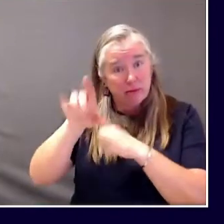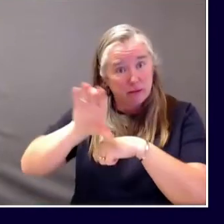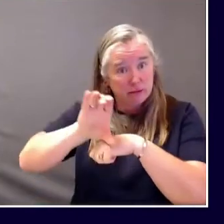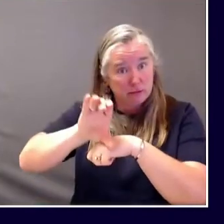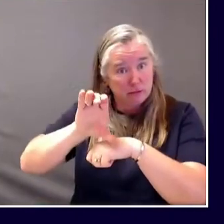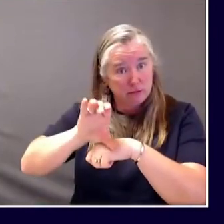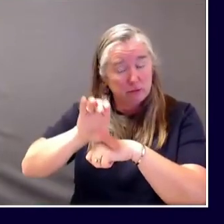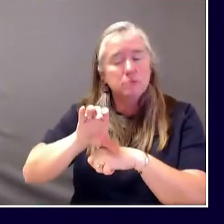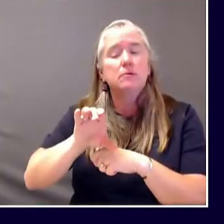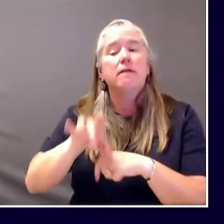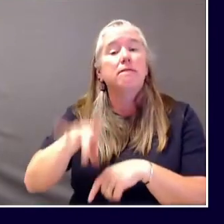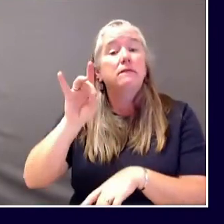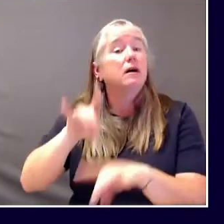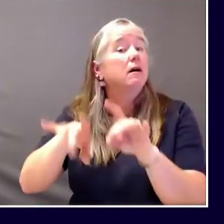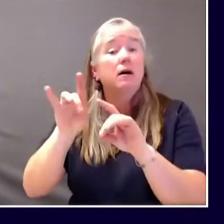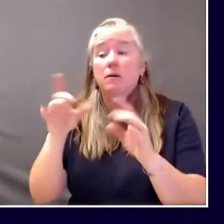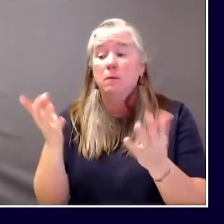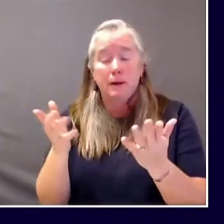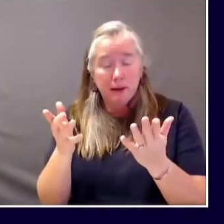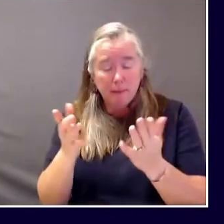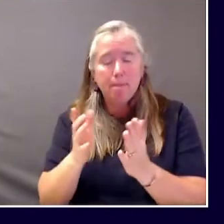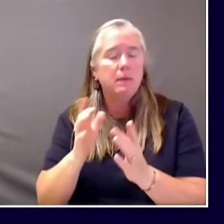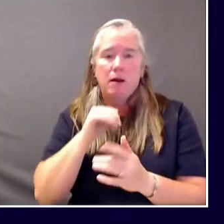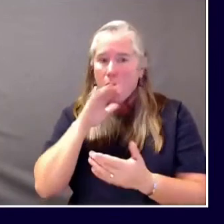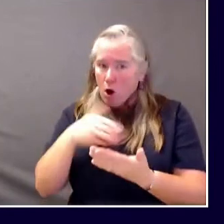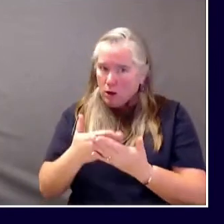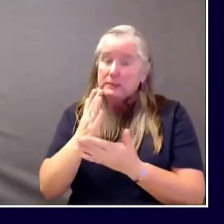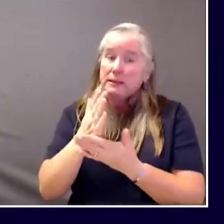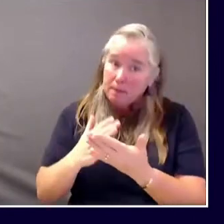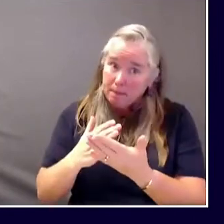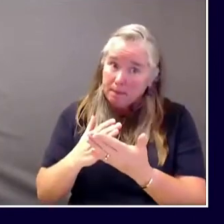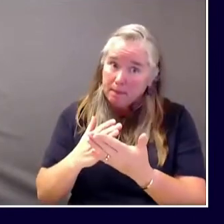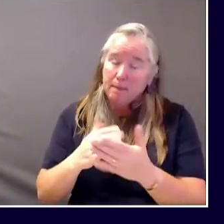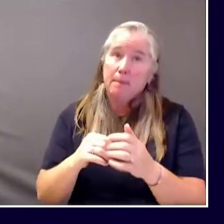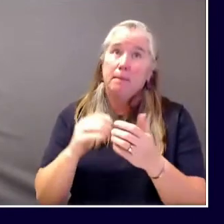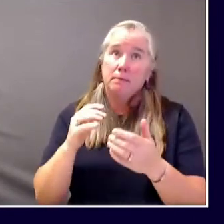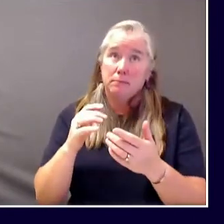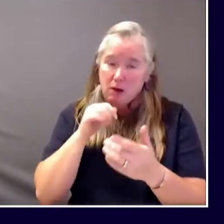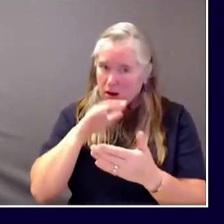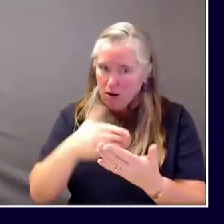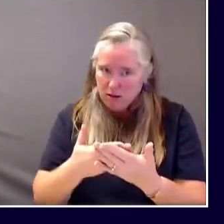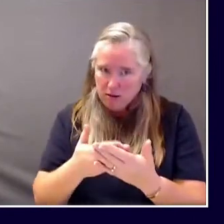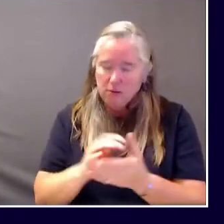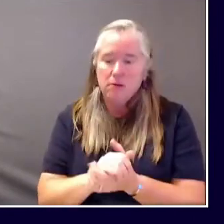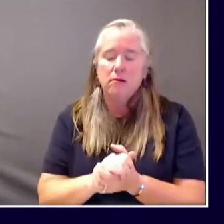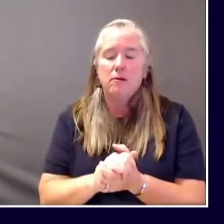some of what has happened some